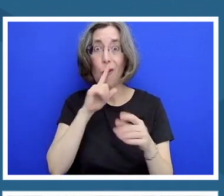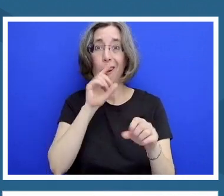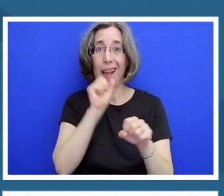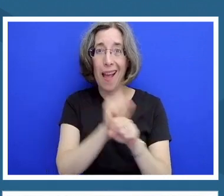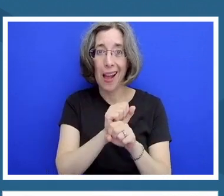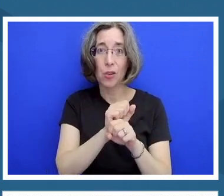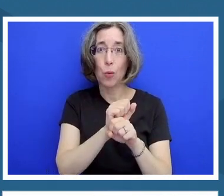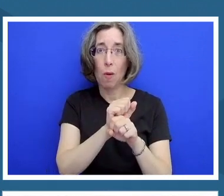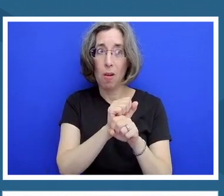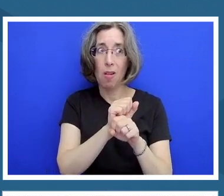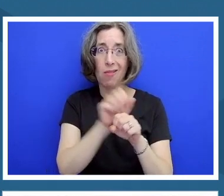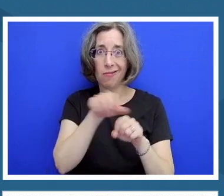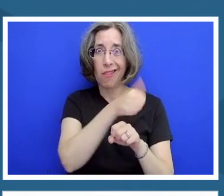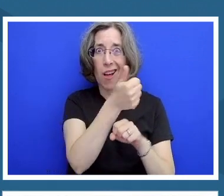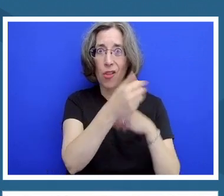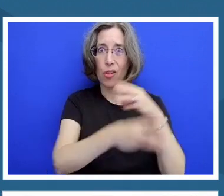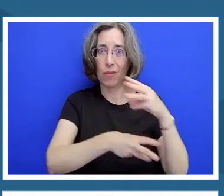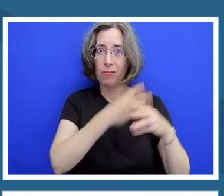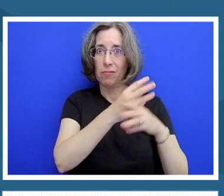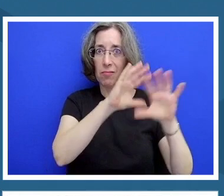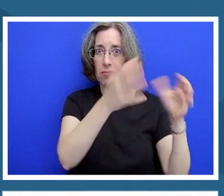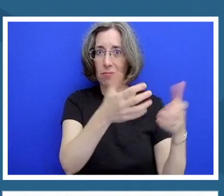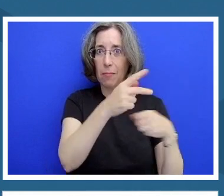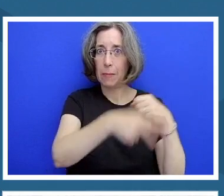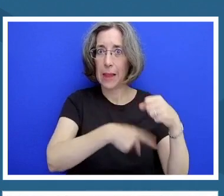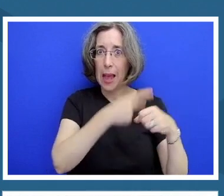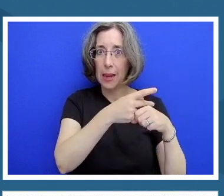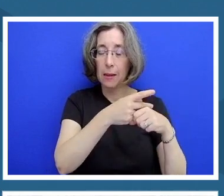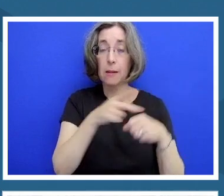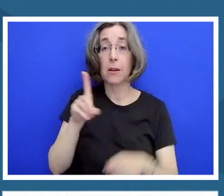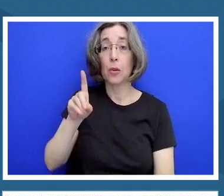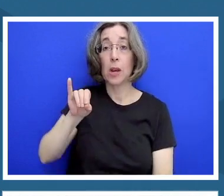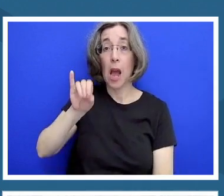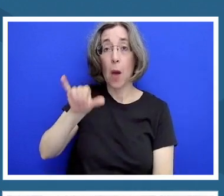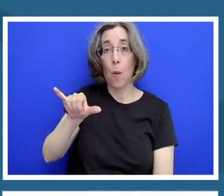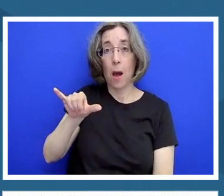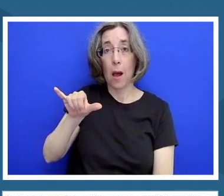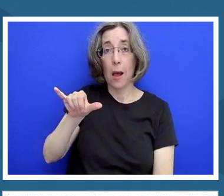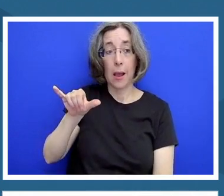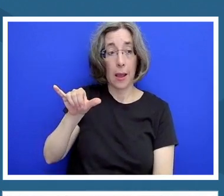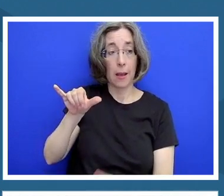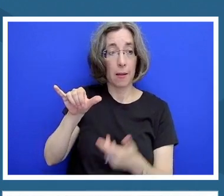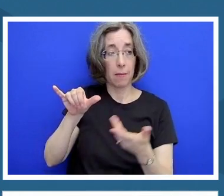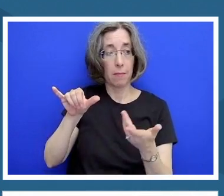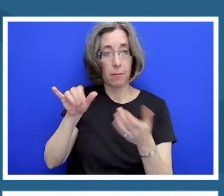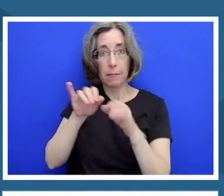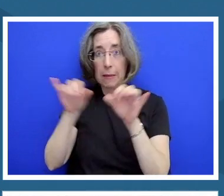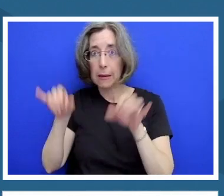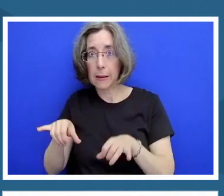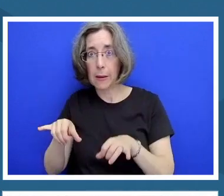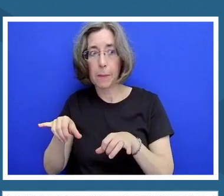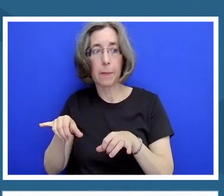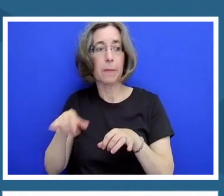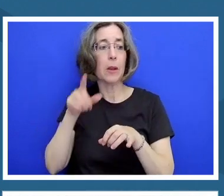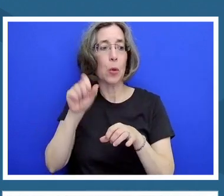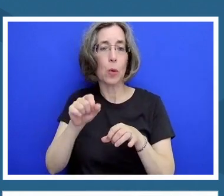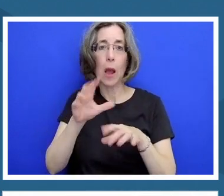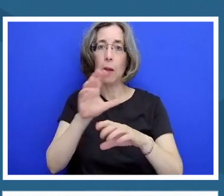the diy interface allows you to schedule as you can see schedule